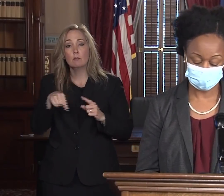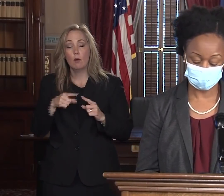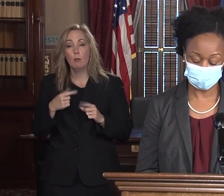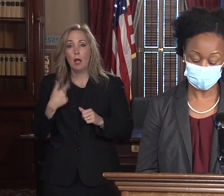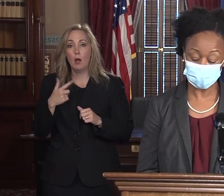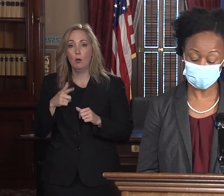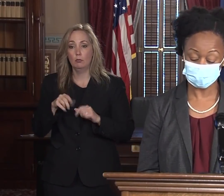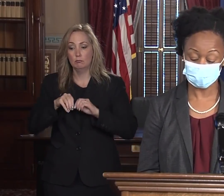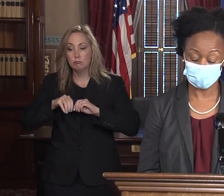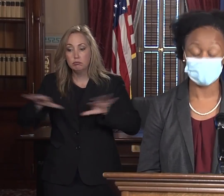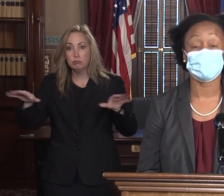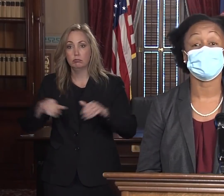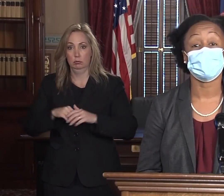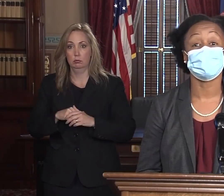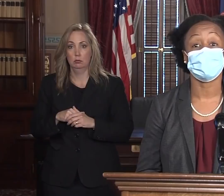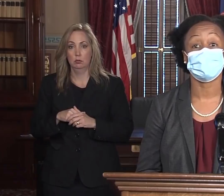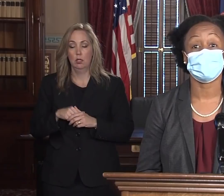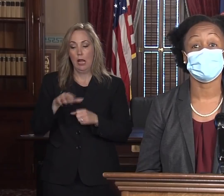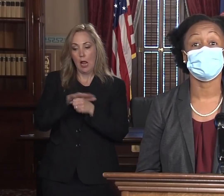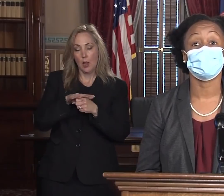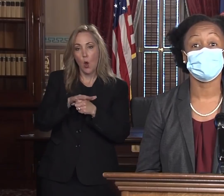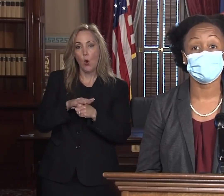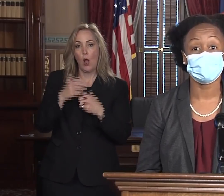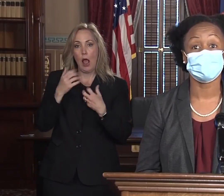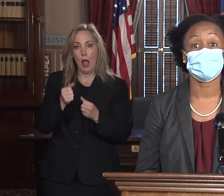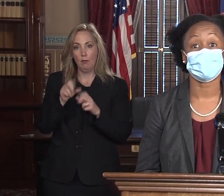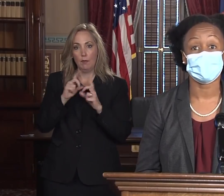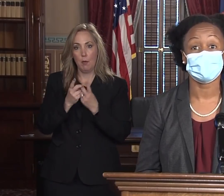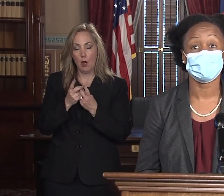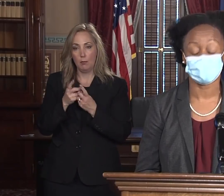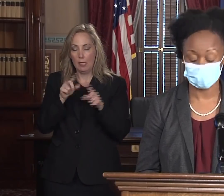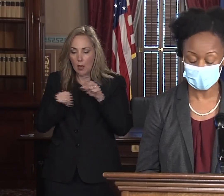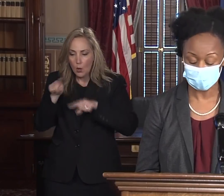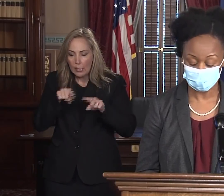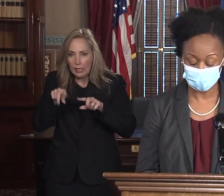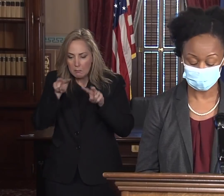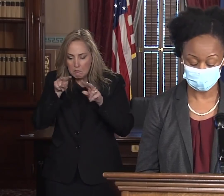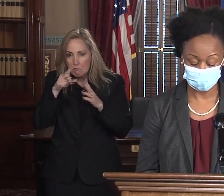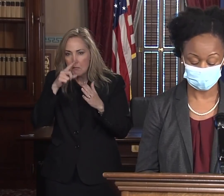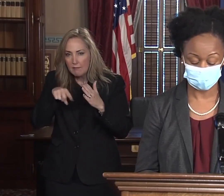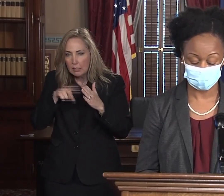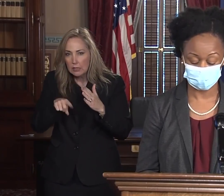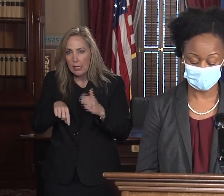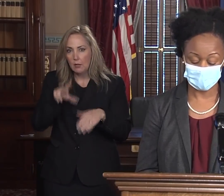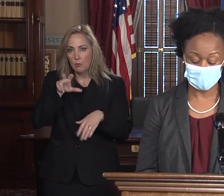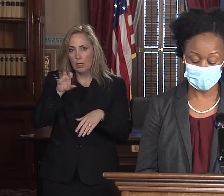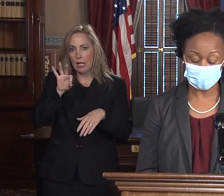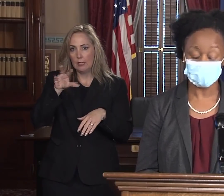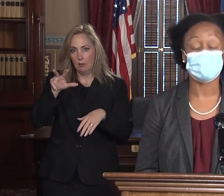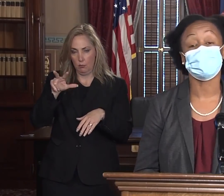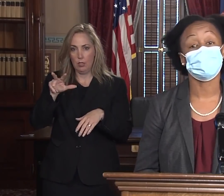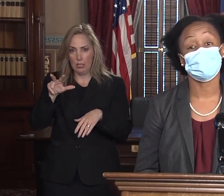OUT TO YOU. I ALSO WANT TO TALK ABOUT WHAT WE ARE SEEING WITH OUTBREAKS.